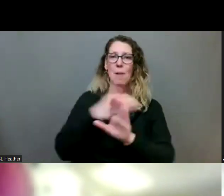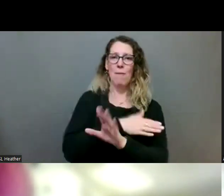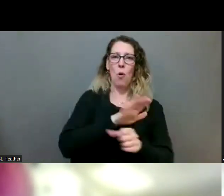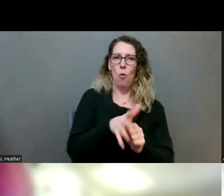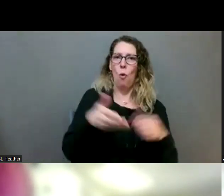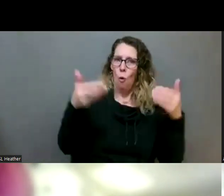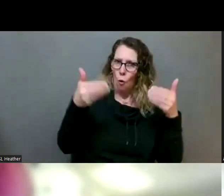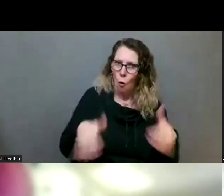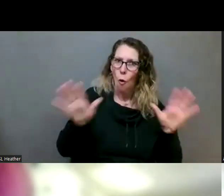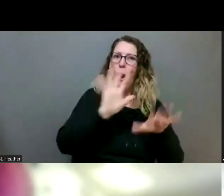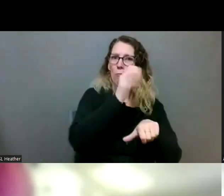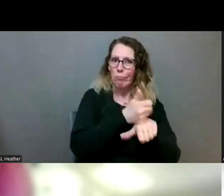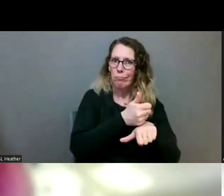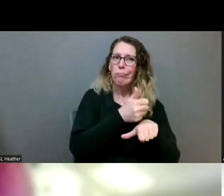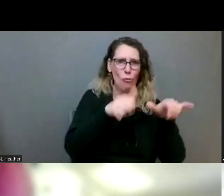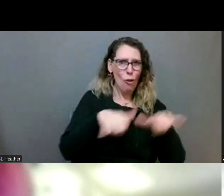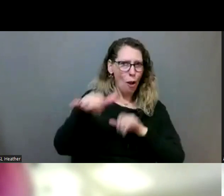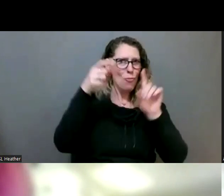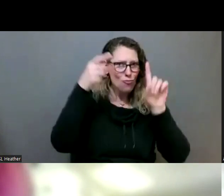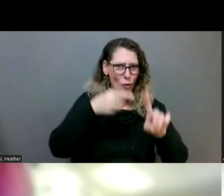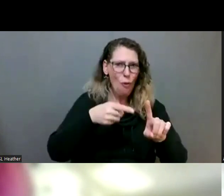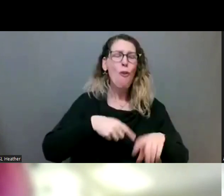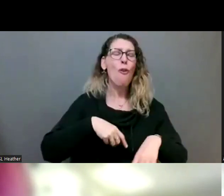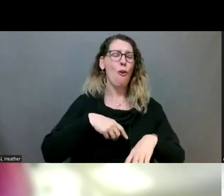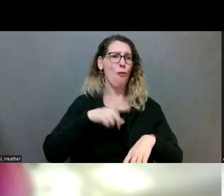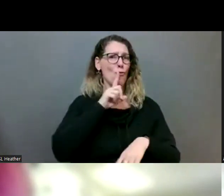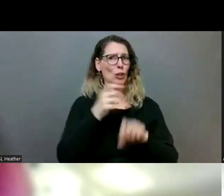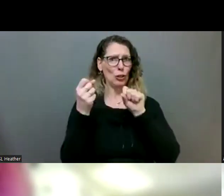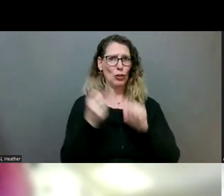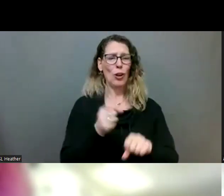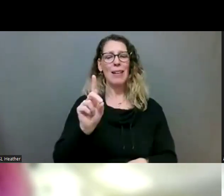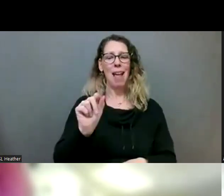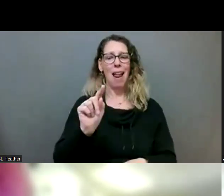strategic plan, common goals and metrics, and a really strong data system in place,